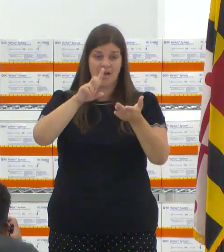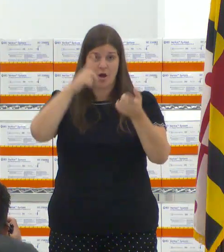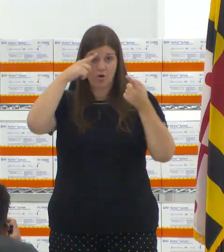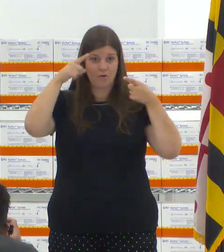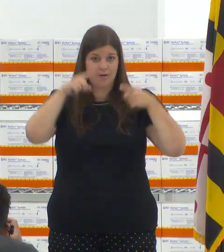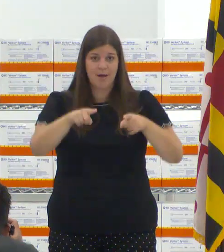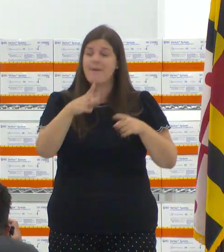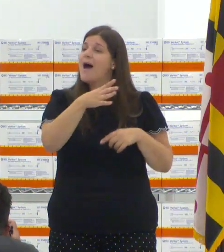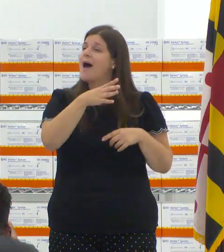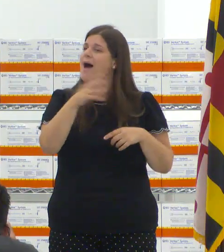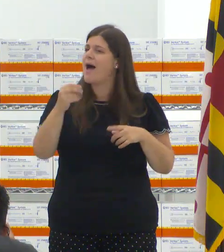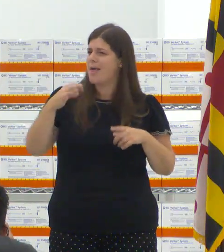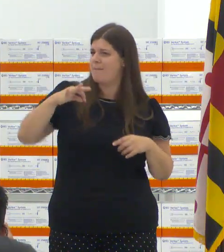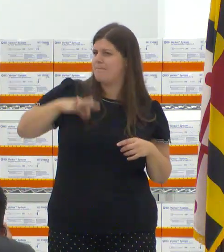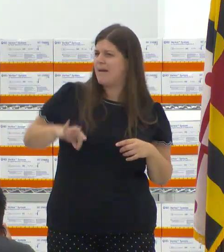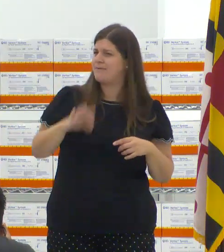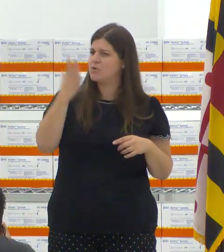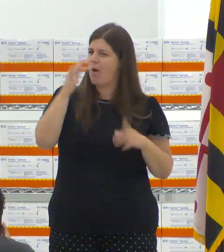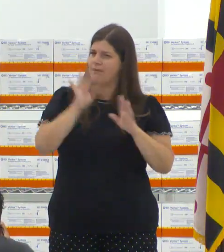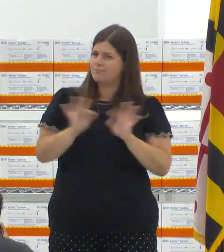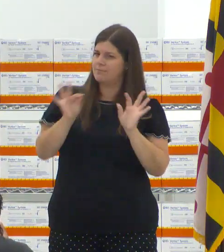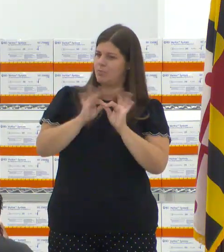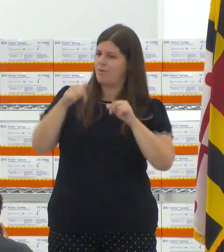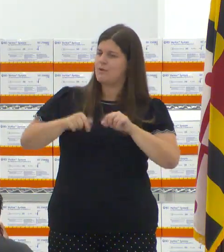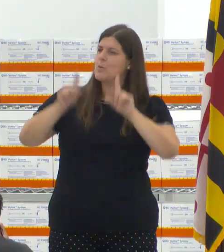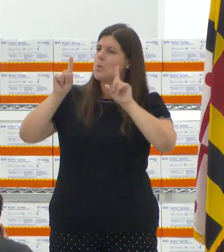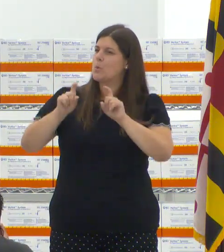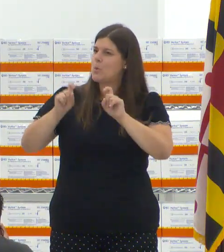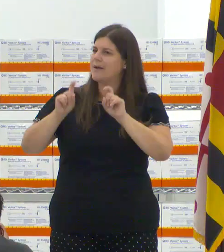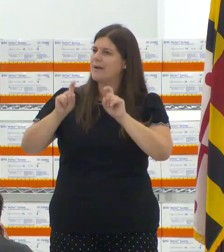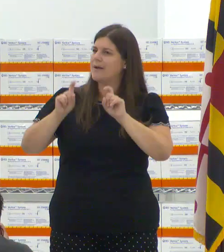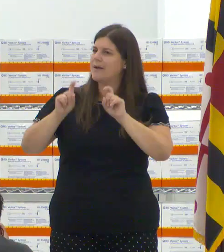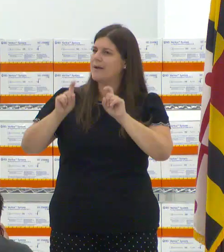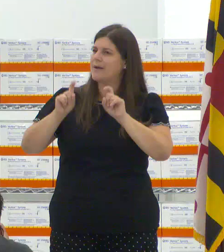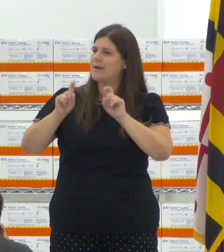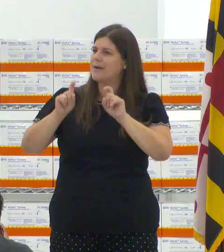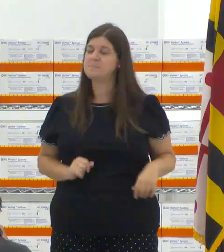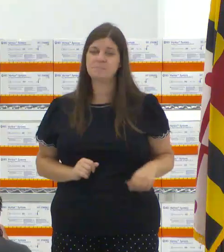continue to lead, that we will continue to work together to do whatever it takes to get our states